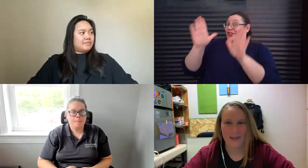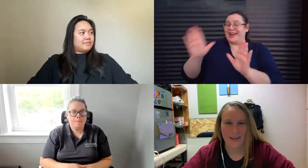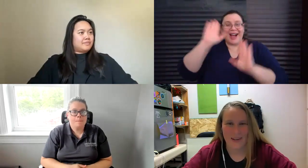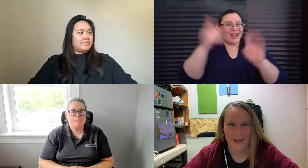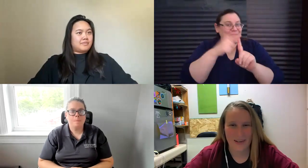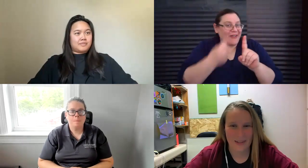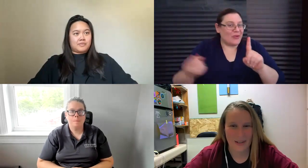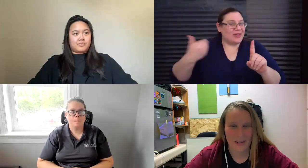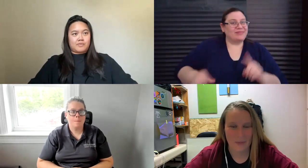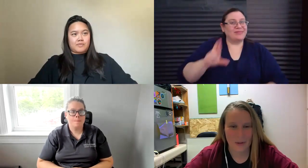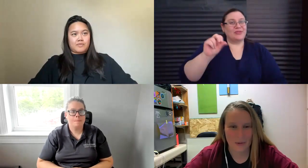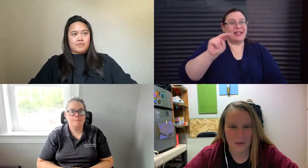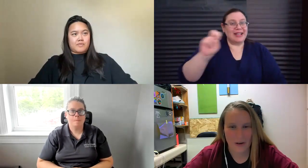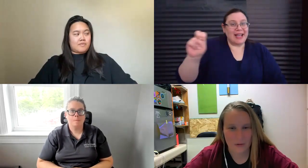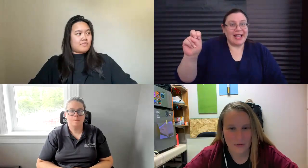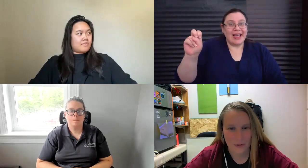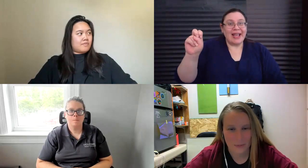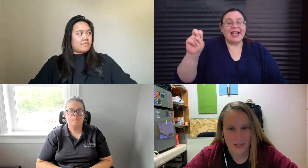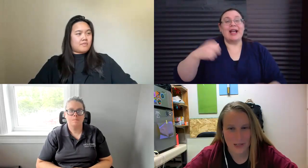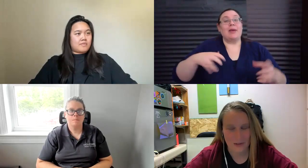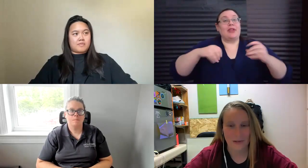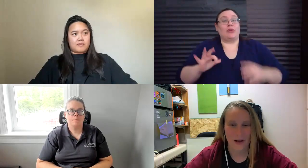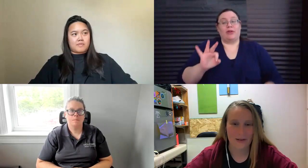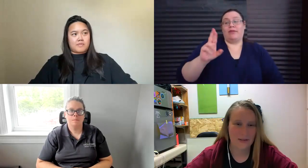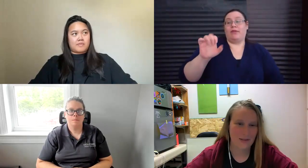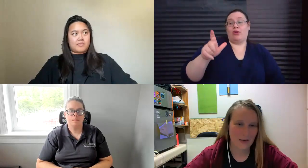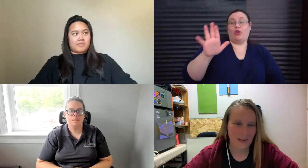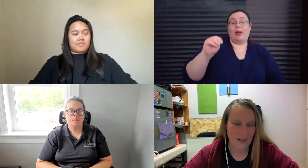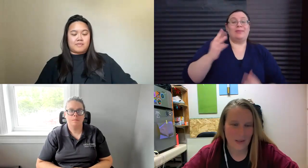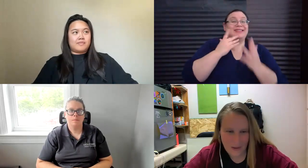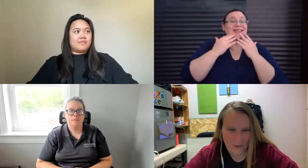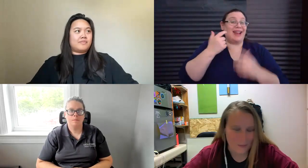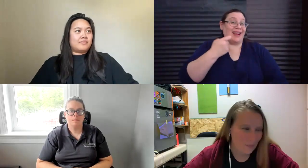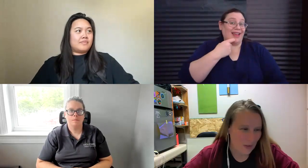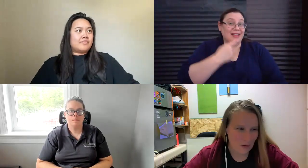I'm Renee. And I'm the owner of Fulcrum stained glass.